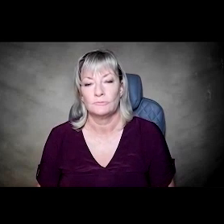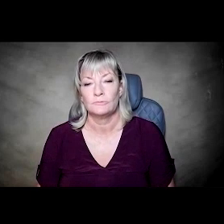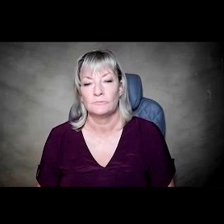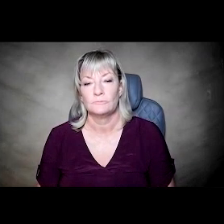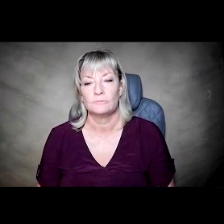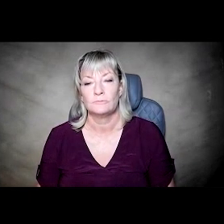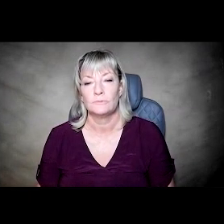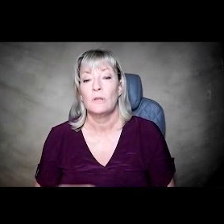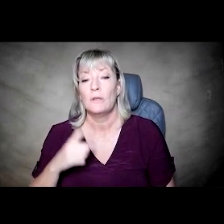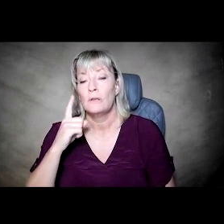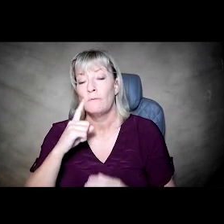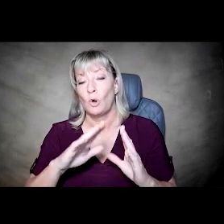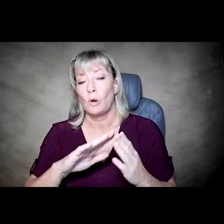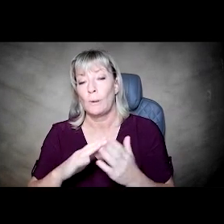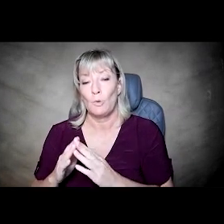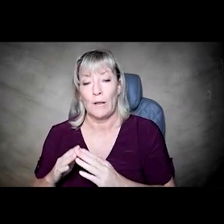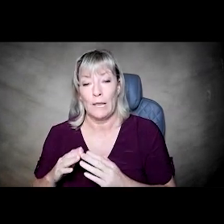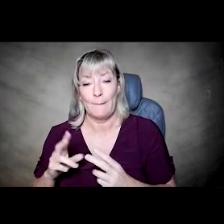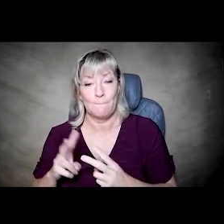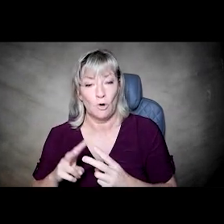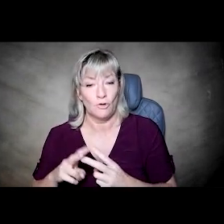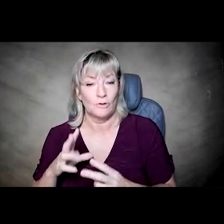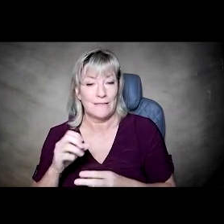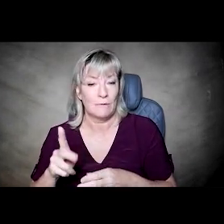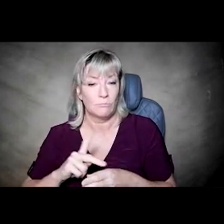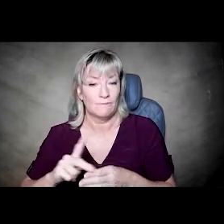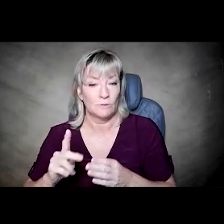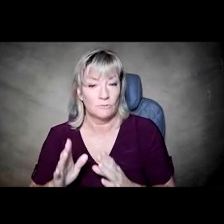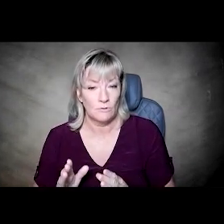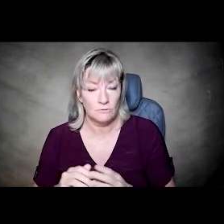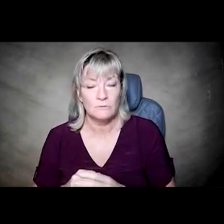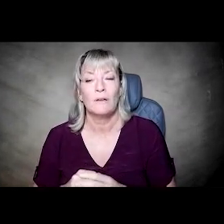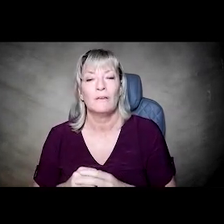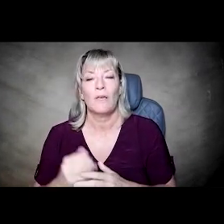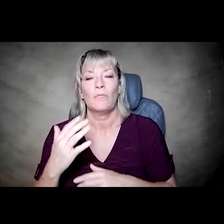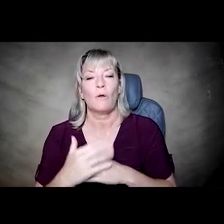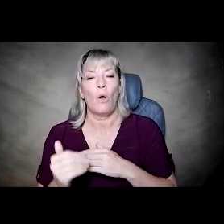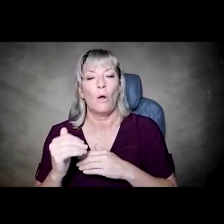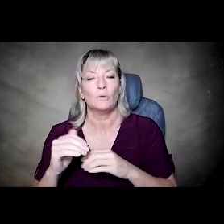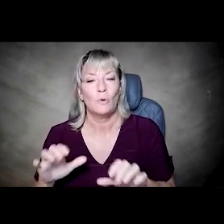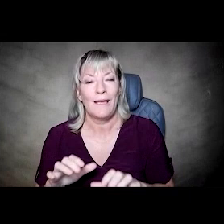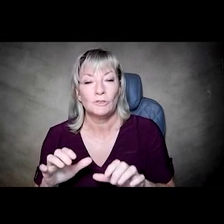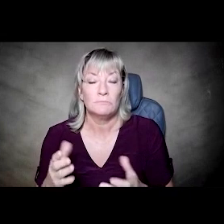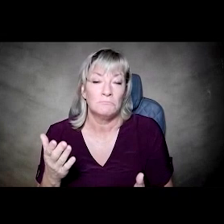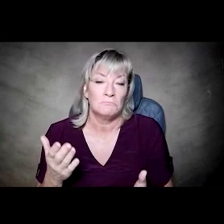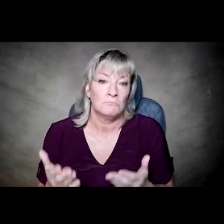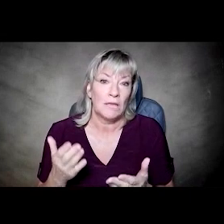For community partners and professionals, the call to action may be to participate in